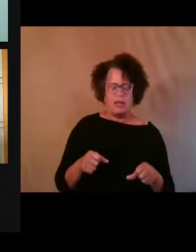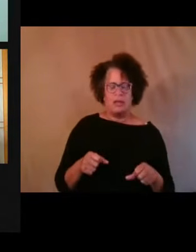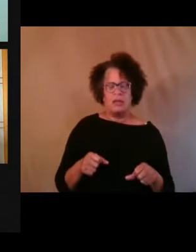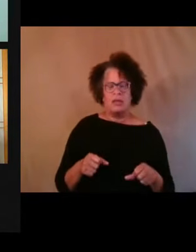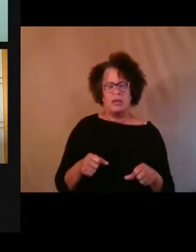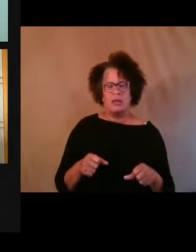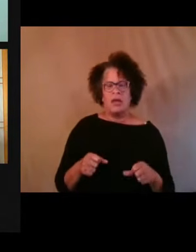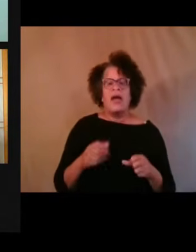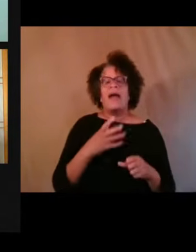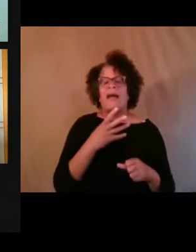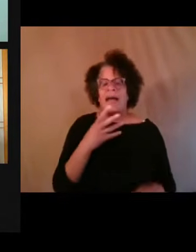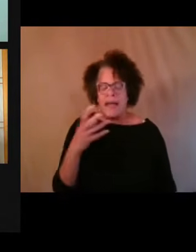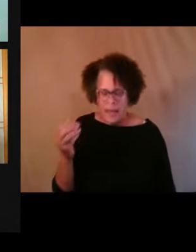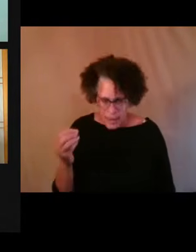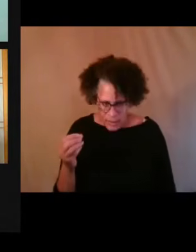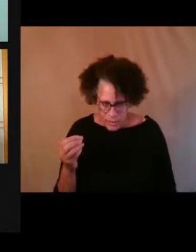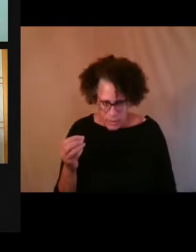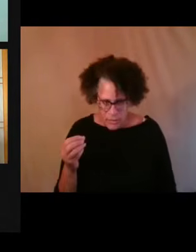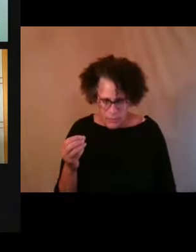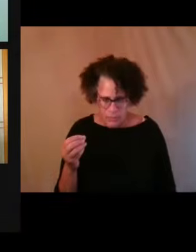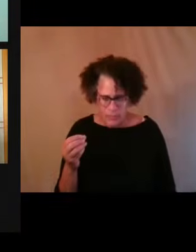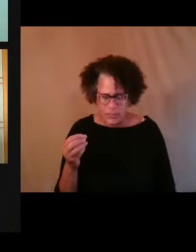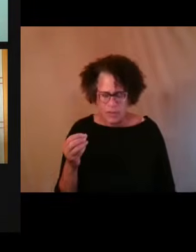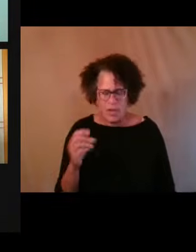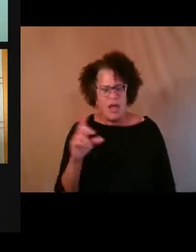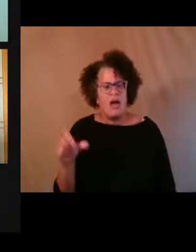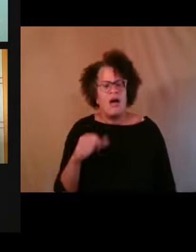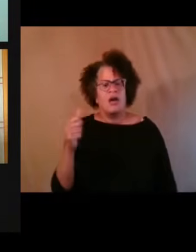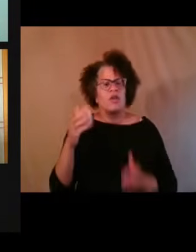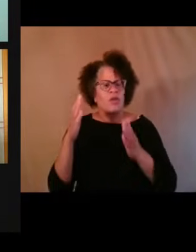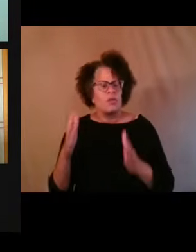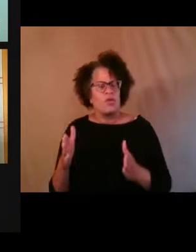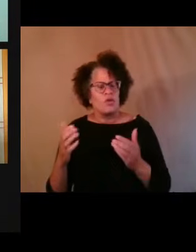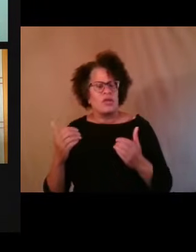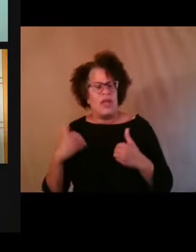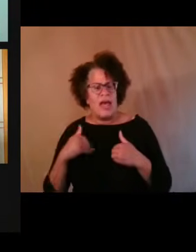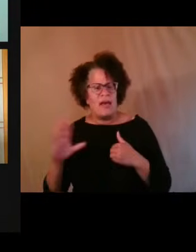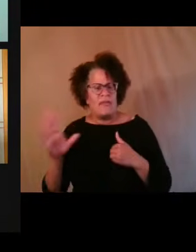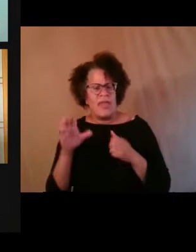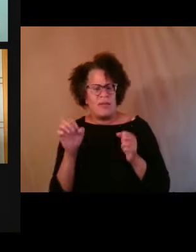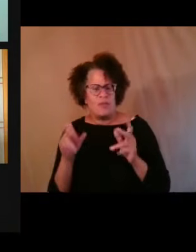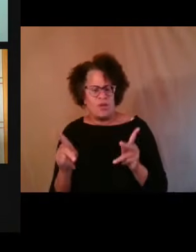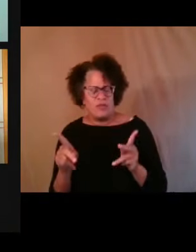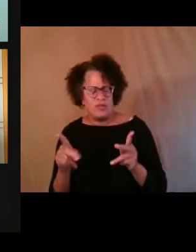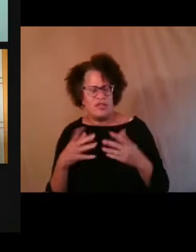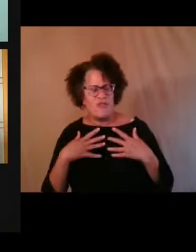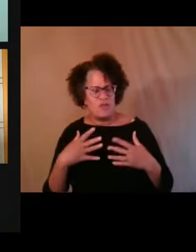and does another person have that privilege?" And so the balance is that is